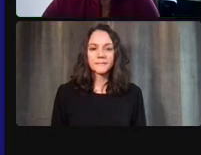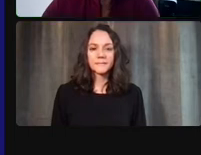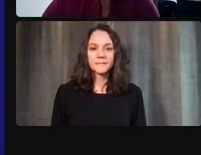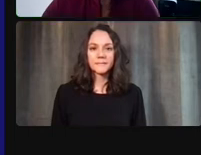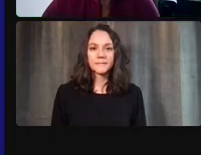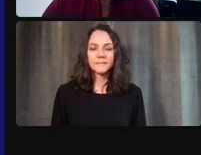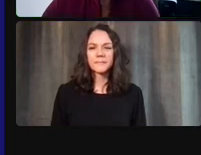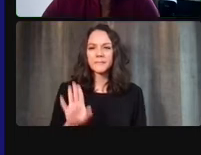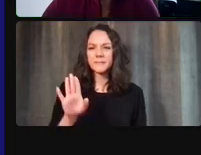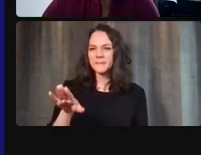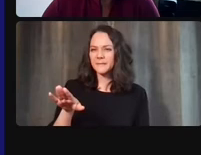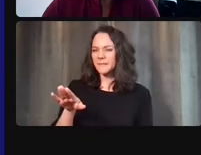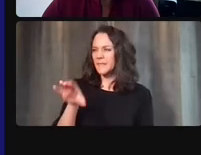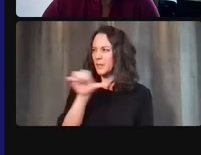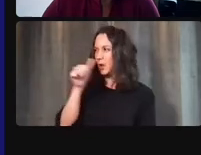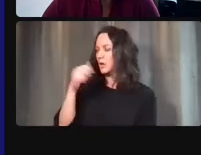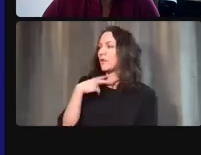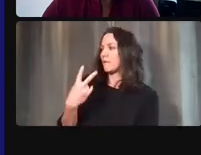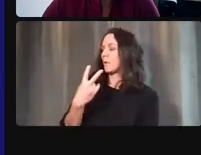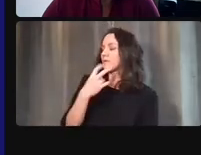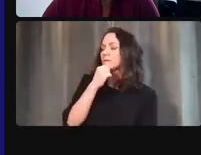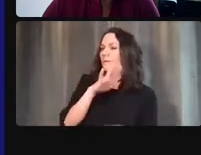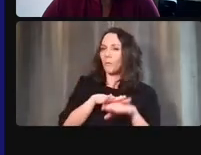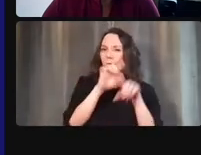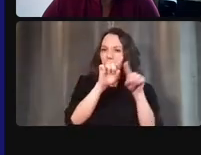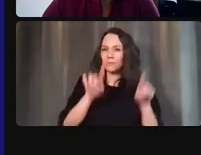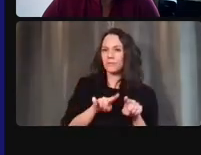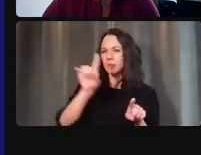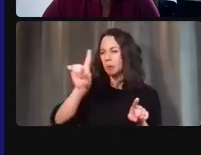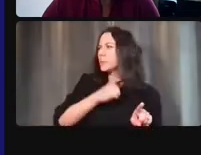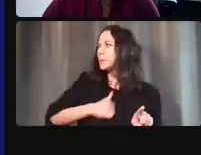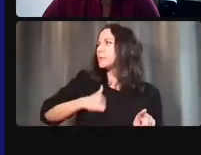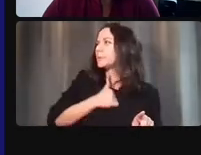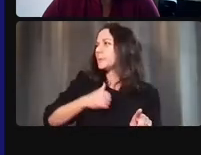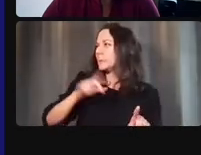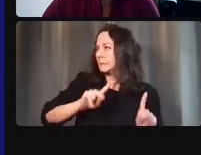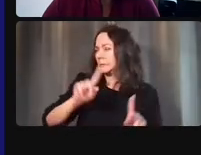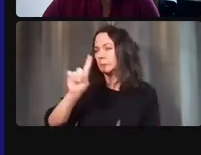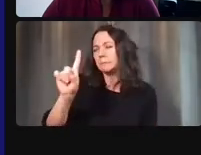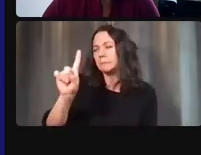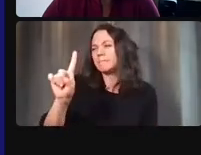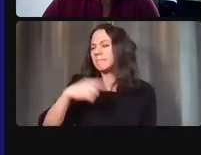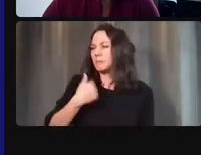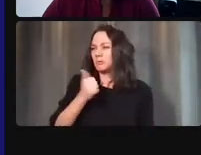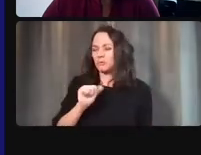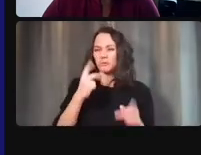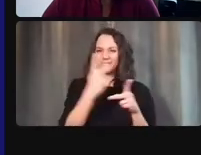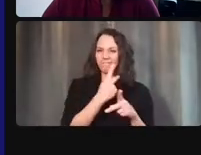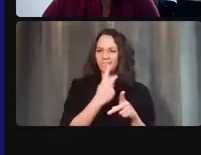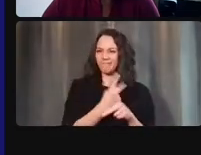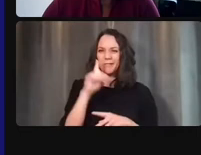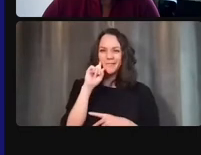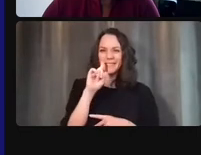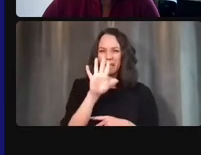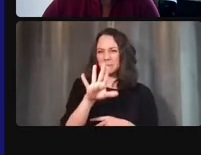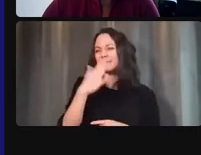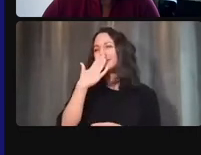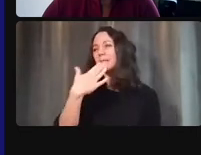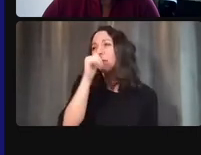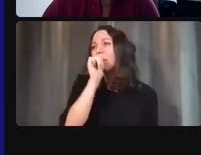Sorry, folks, just trying to suss out audio here. Thanks for your patience. No problem.